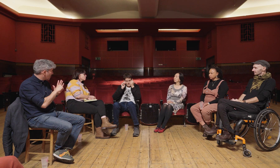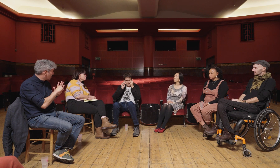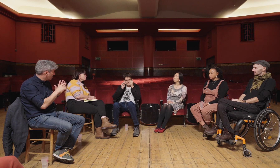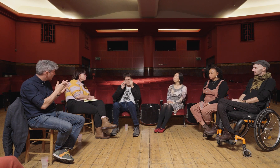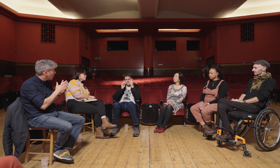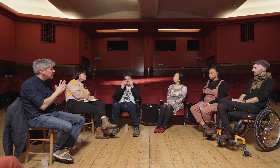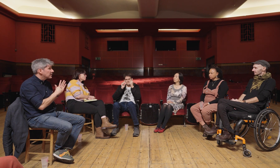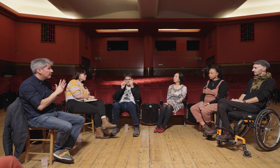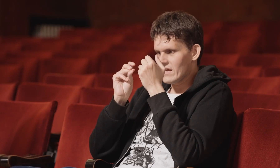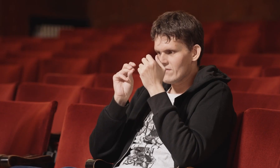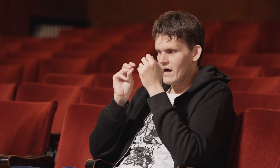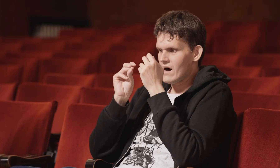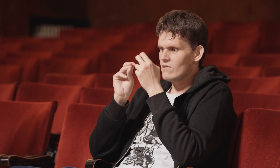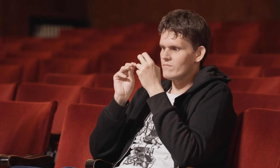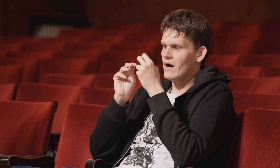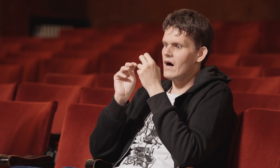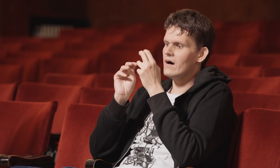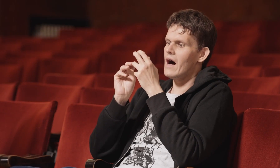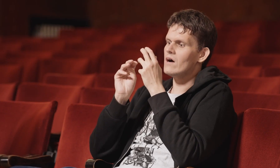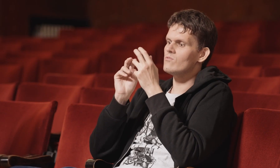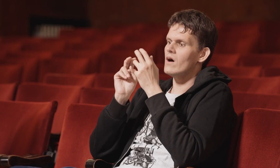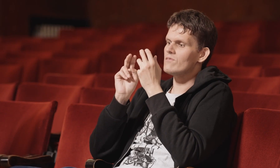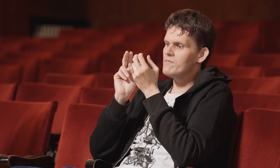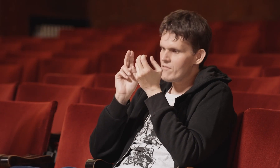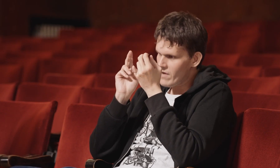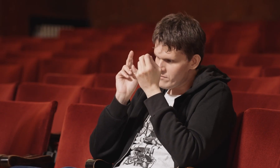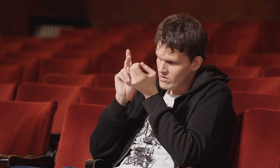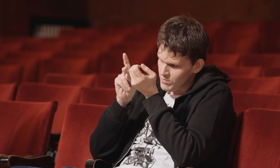we have our group,